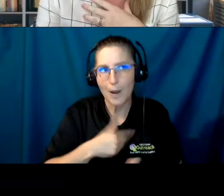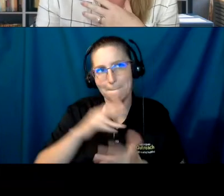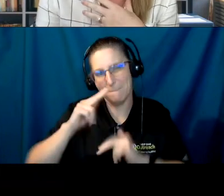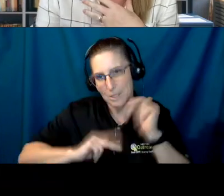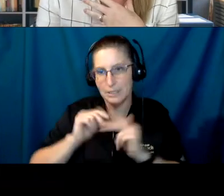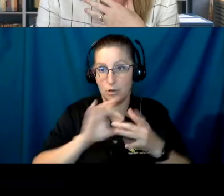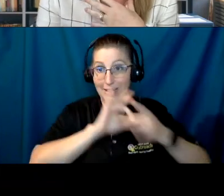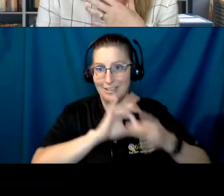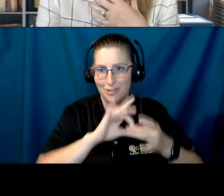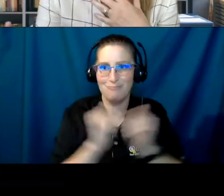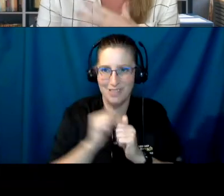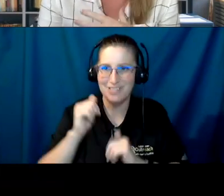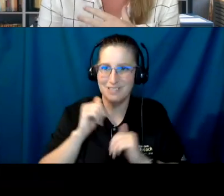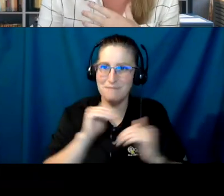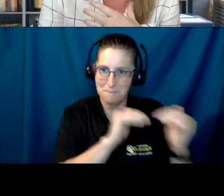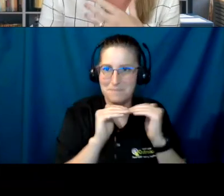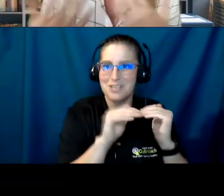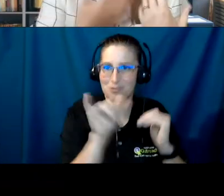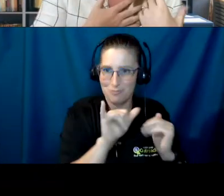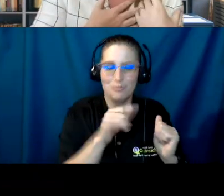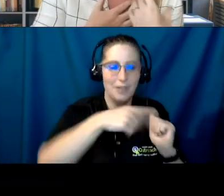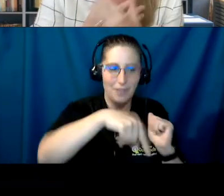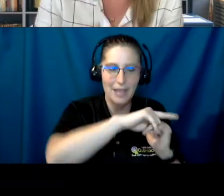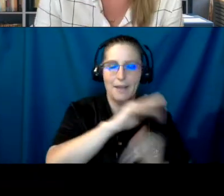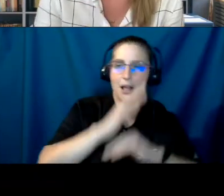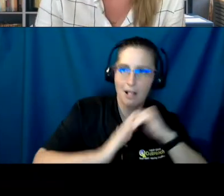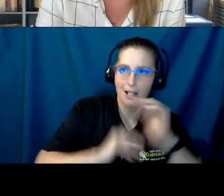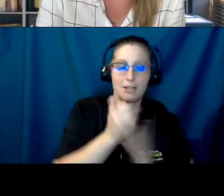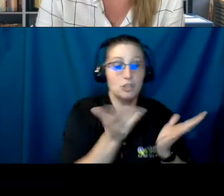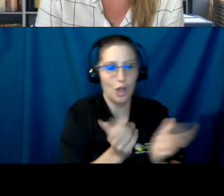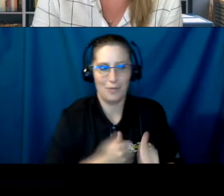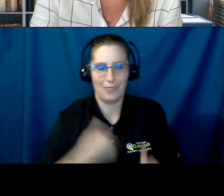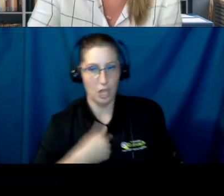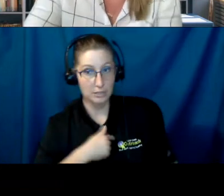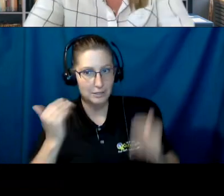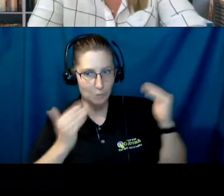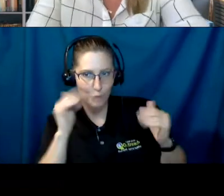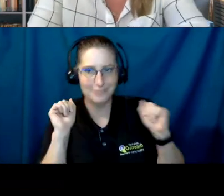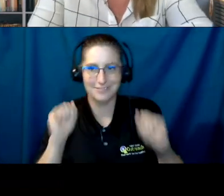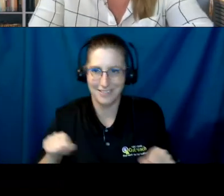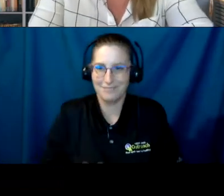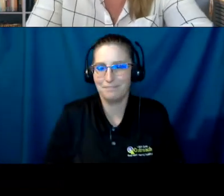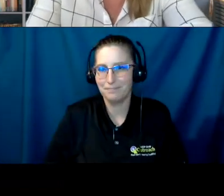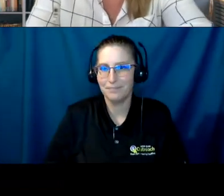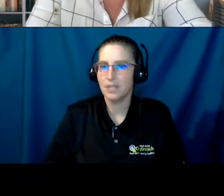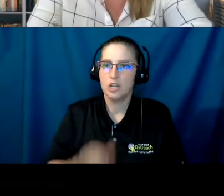with the peers. So they feel comfortable to talk to us too. So don't be that mean teacher